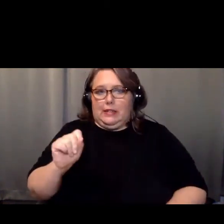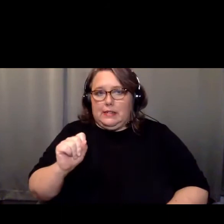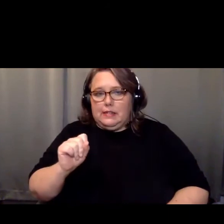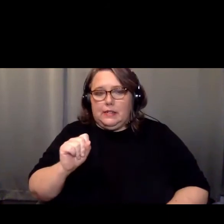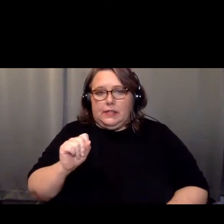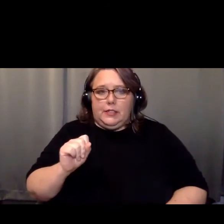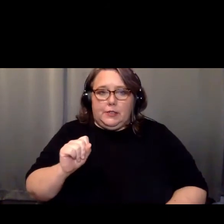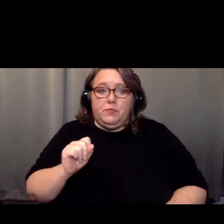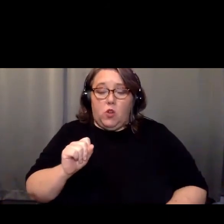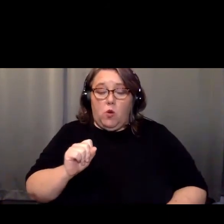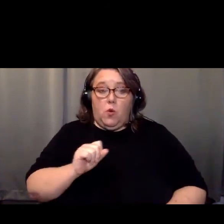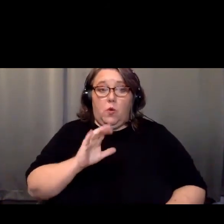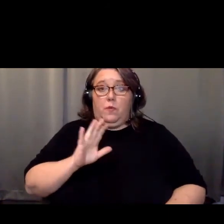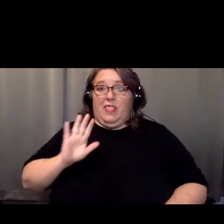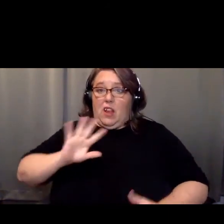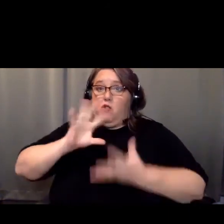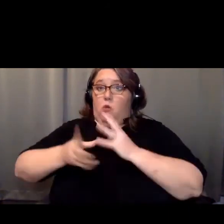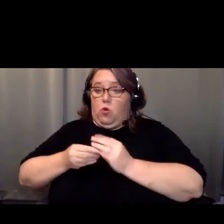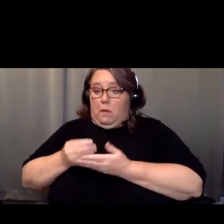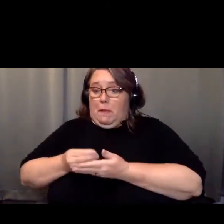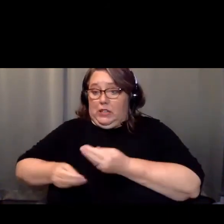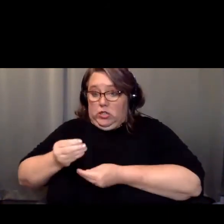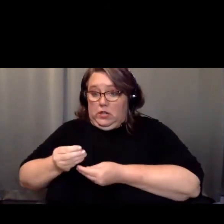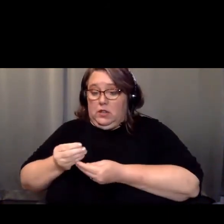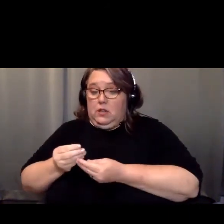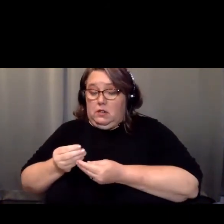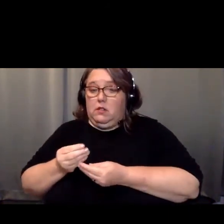So, 15% of their total budget is supposed to be set aside